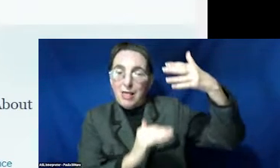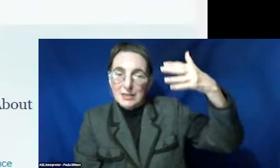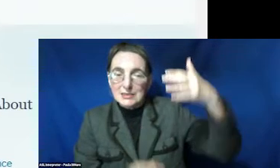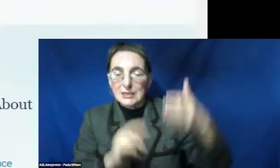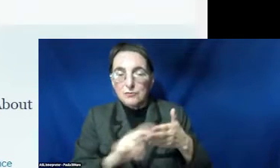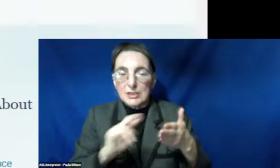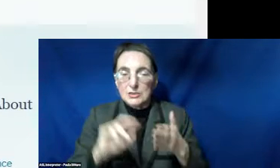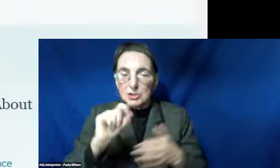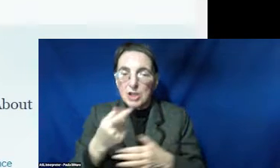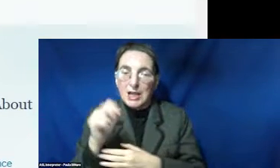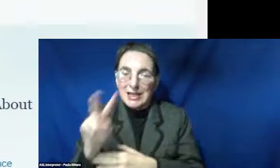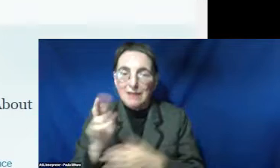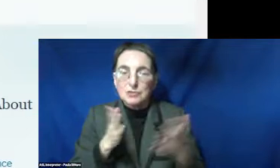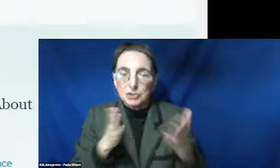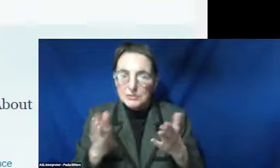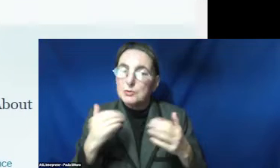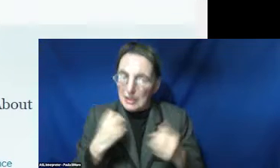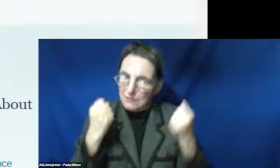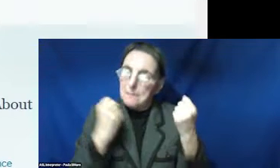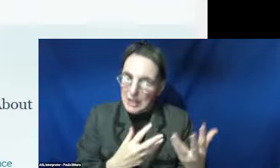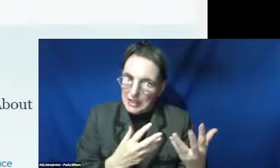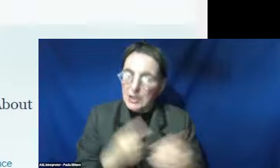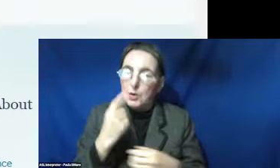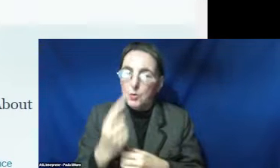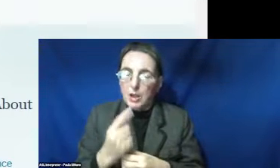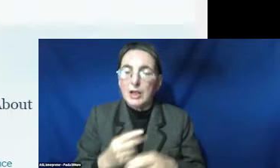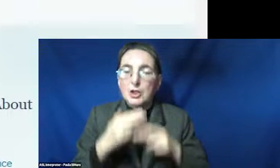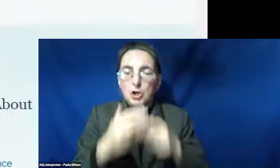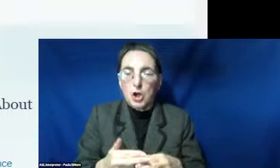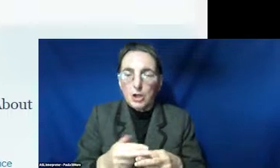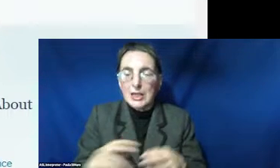There is one bullet called Research.gov Supplemental Funding Request Preparation